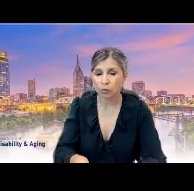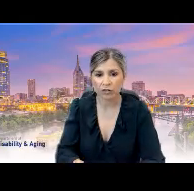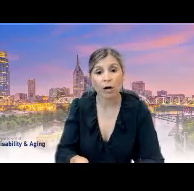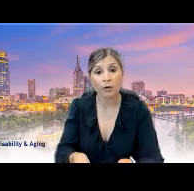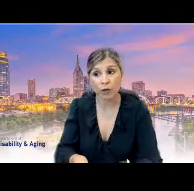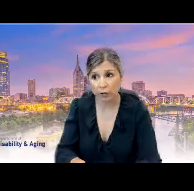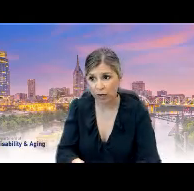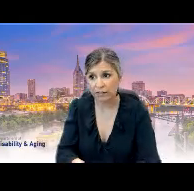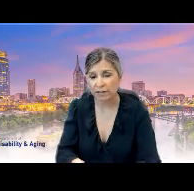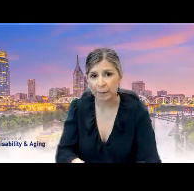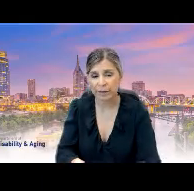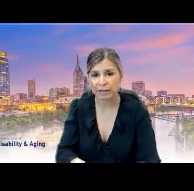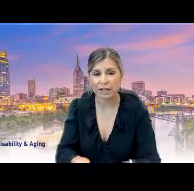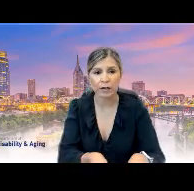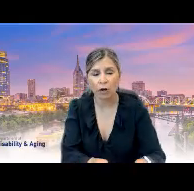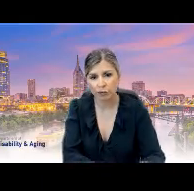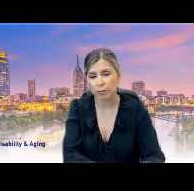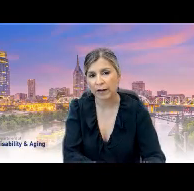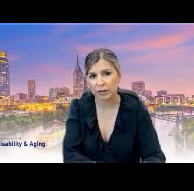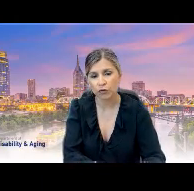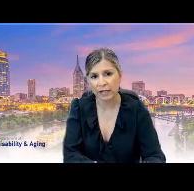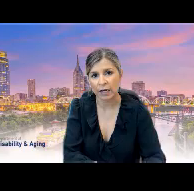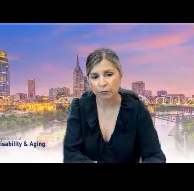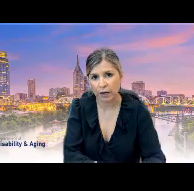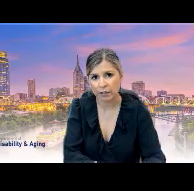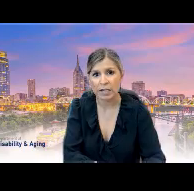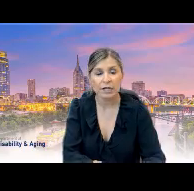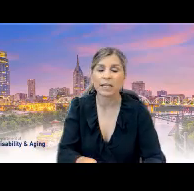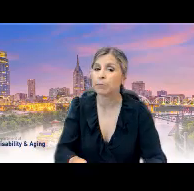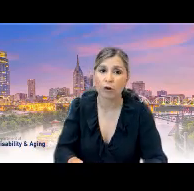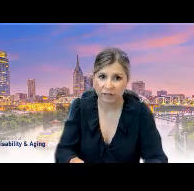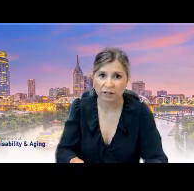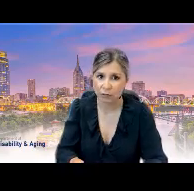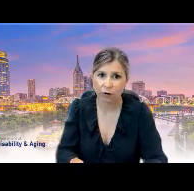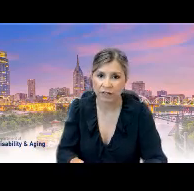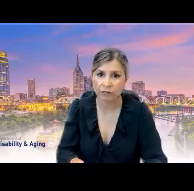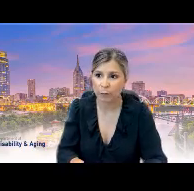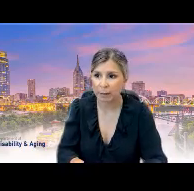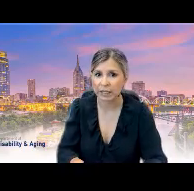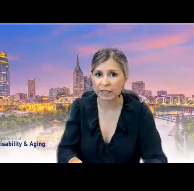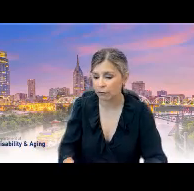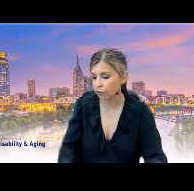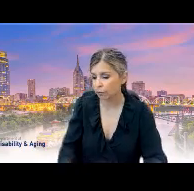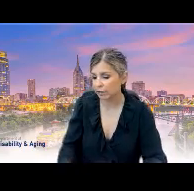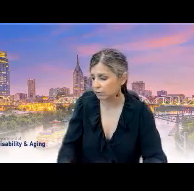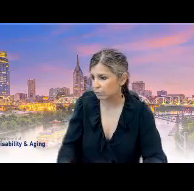crisis happens and also provide the training upfront to keep crisis crises from happening in the first place.